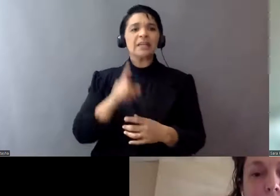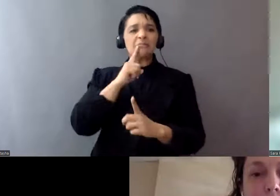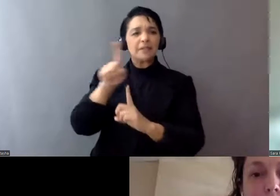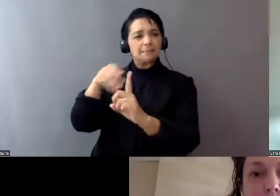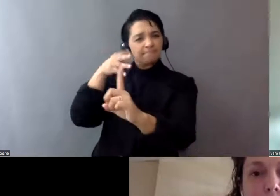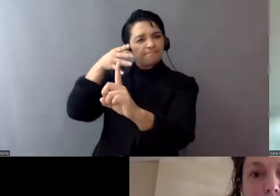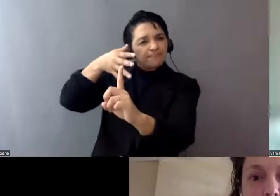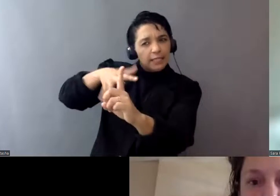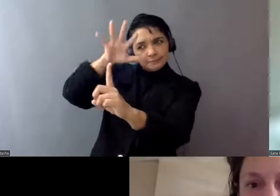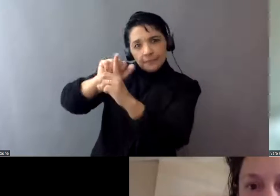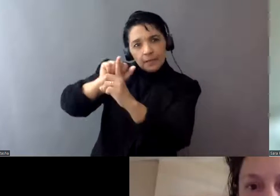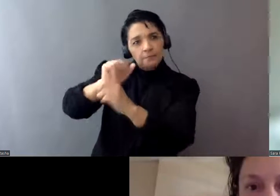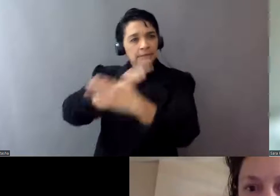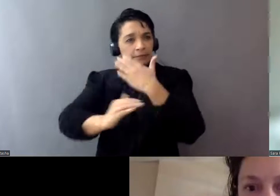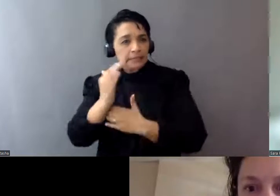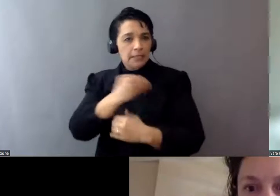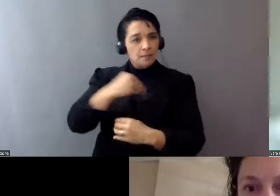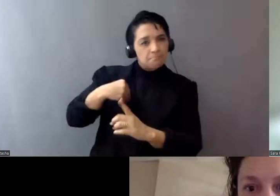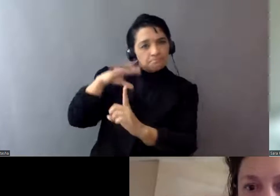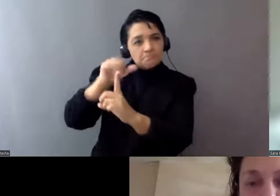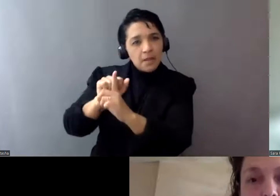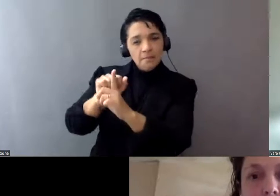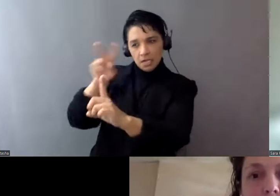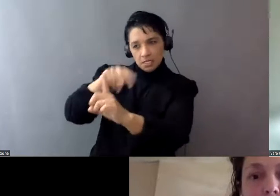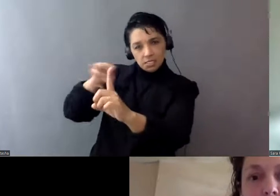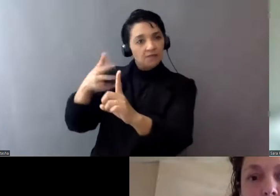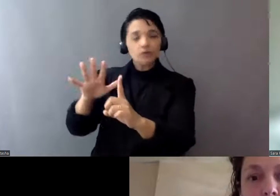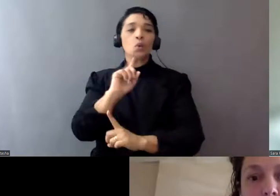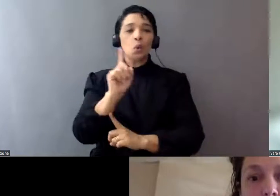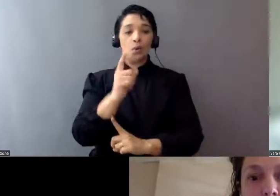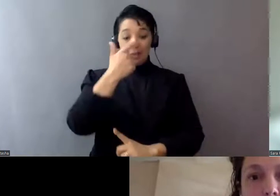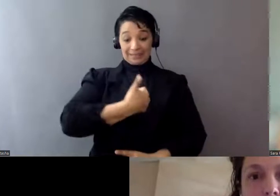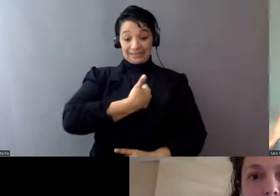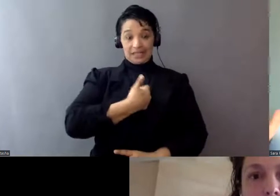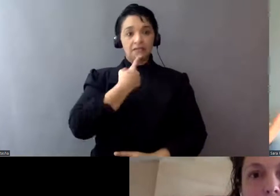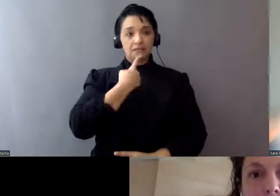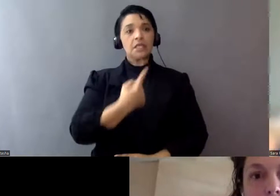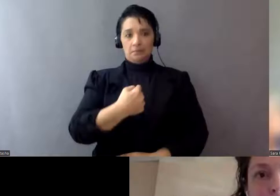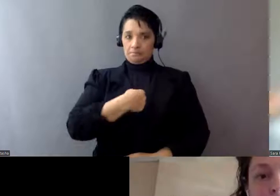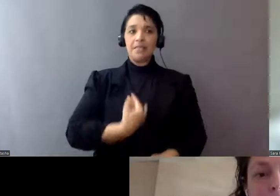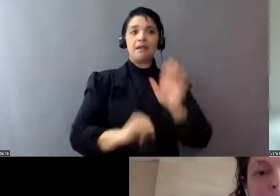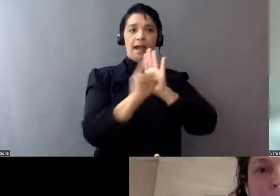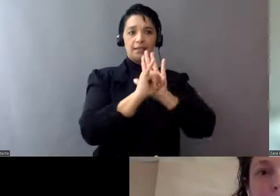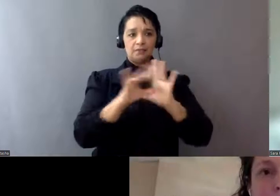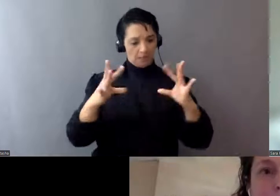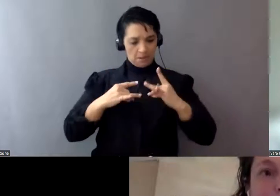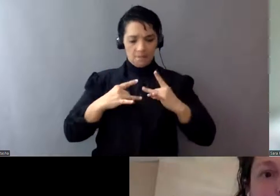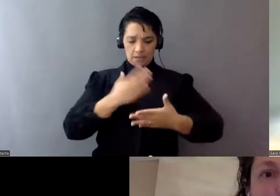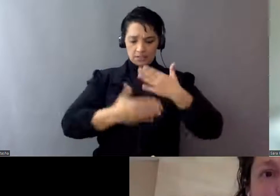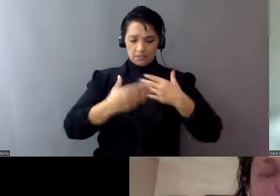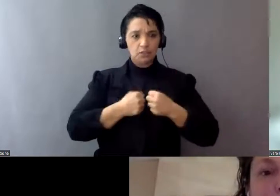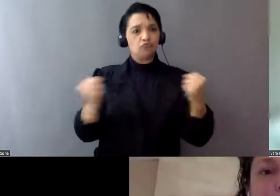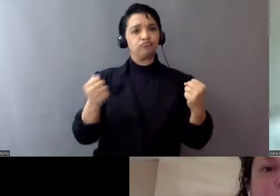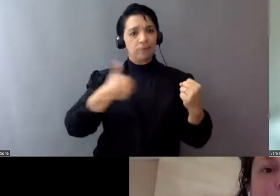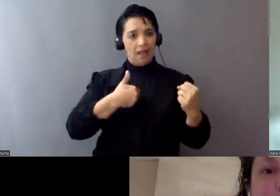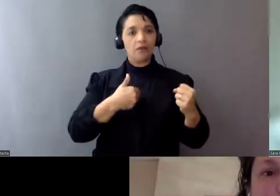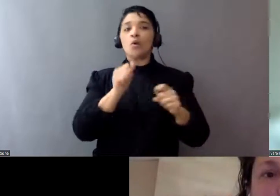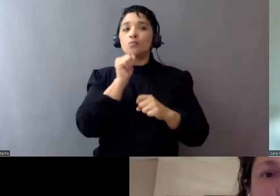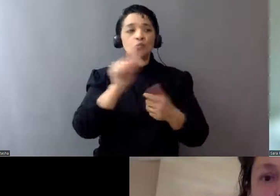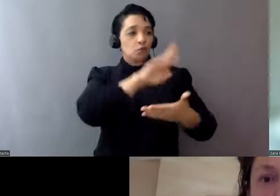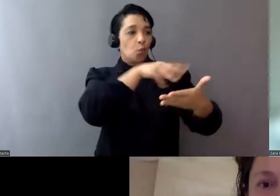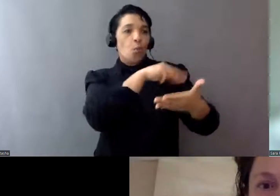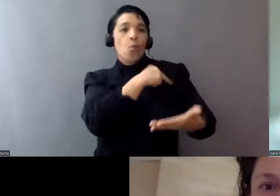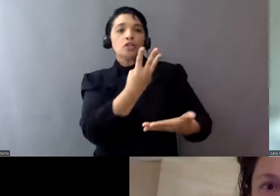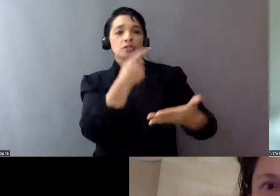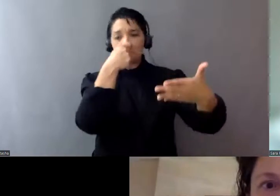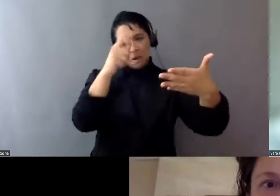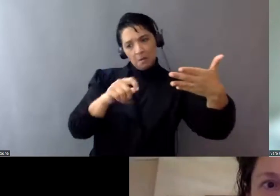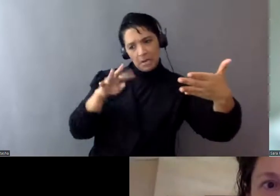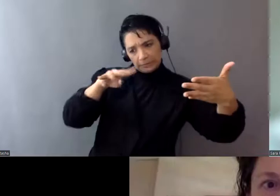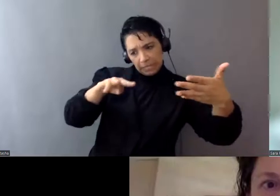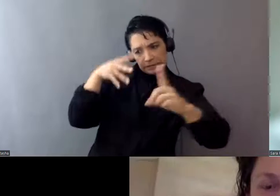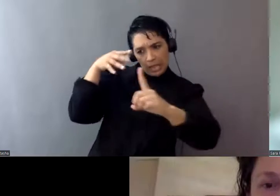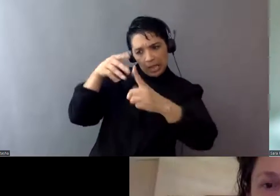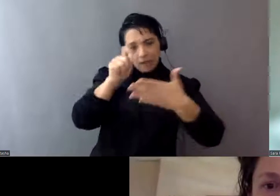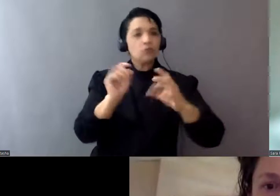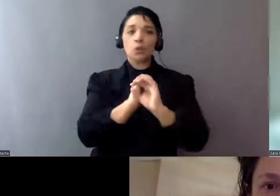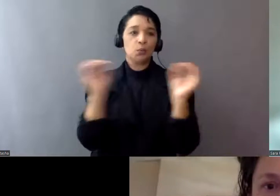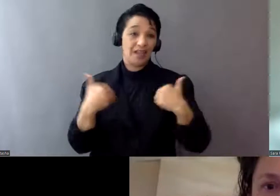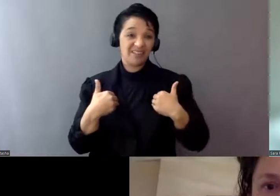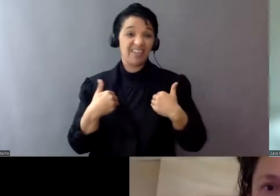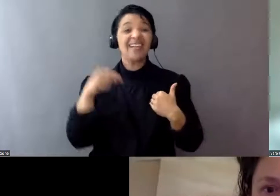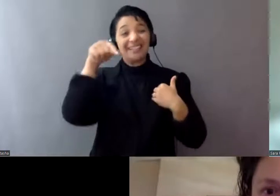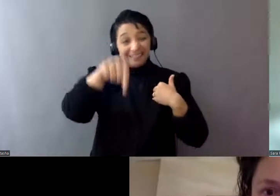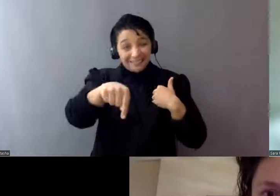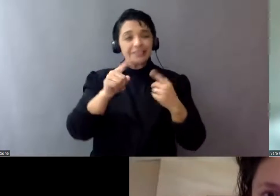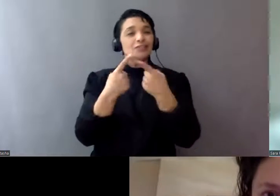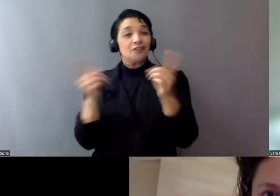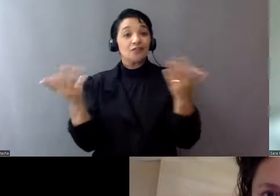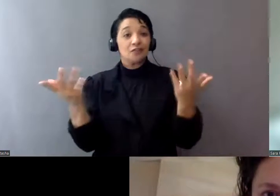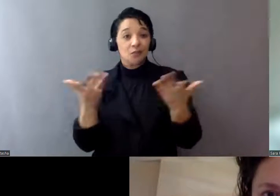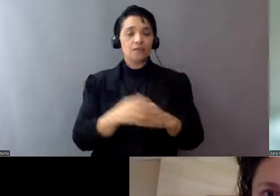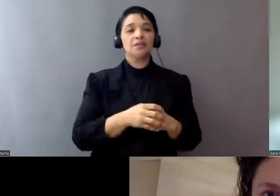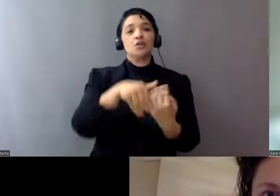Just if the person identifies as a person with disability.